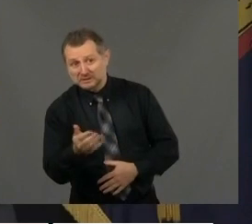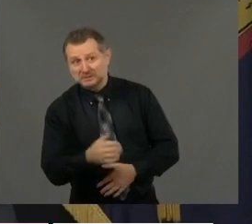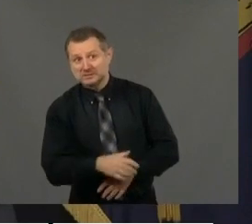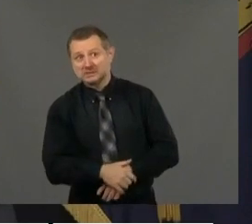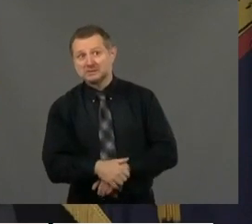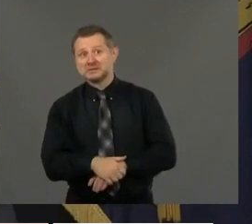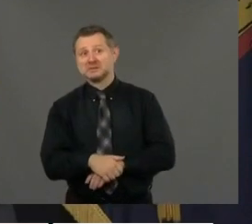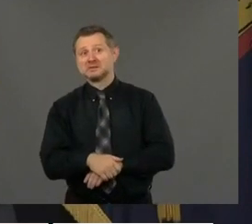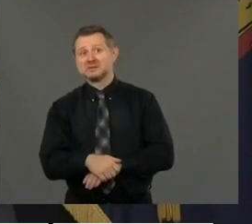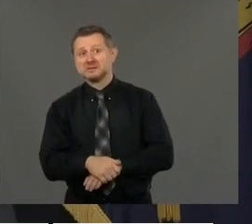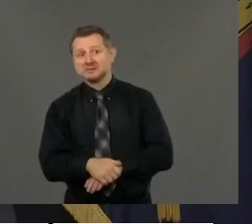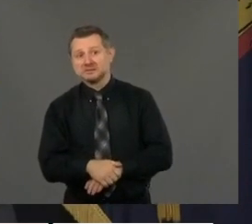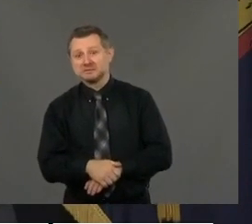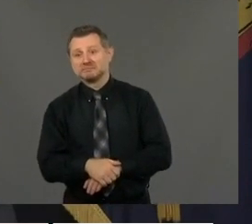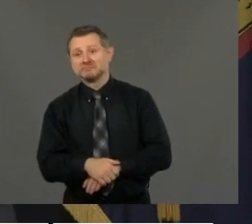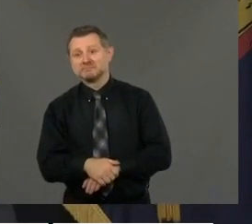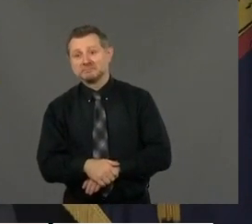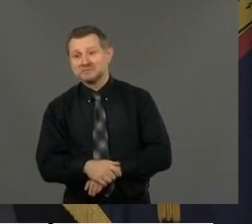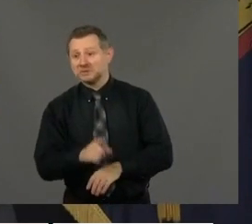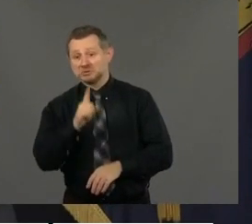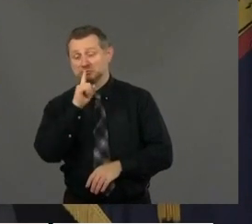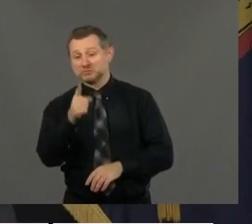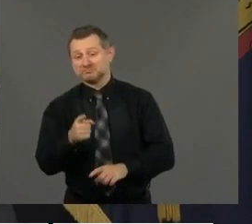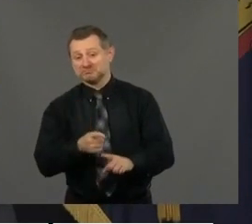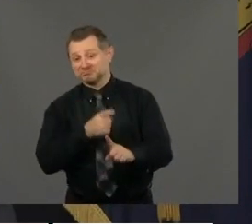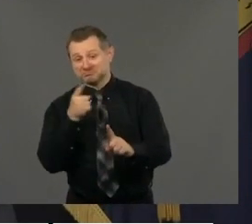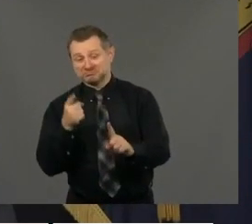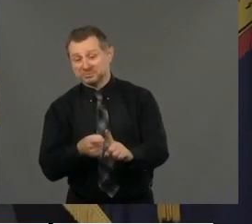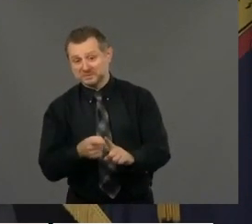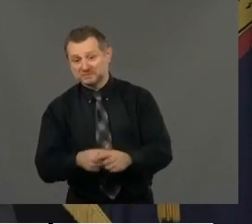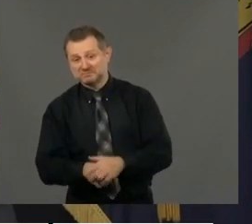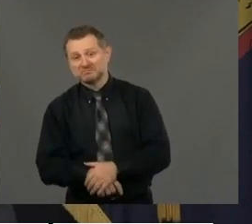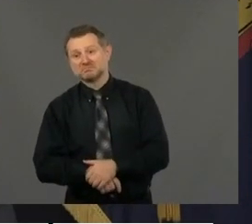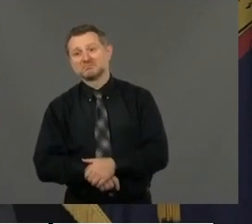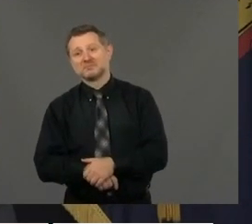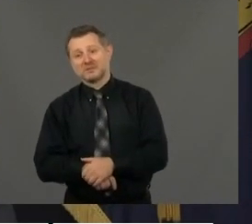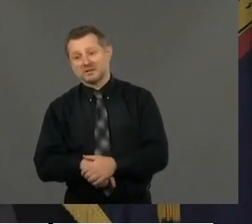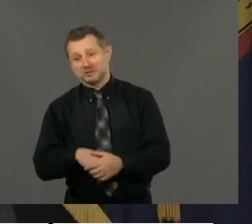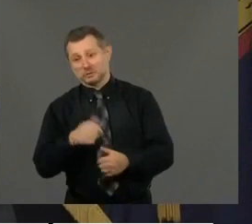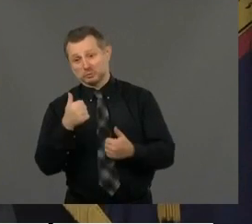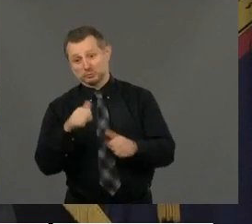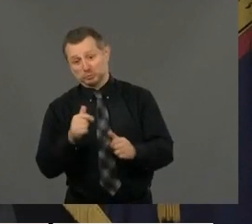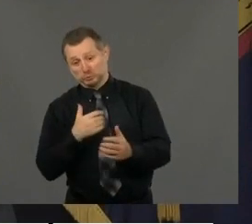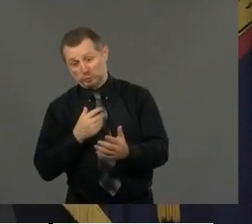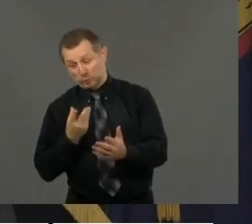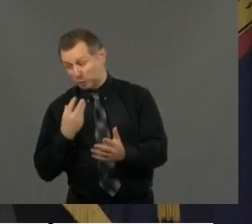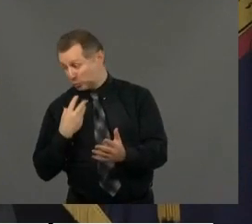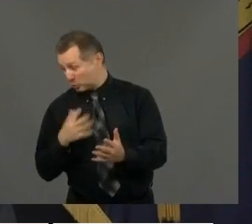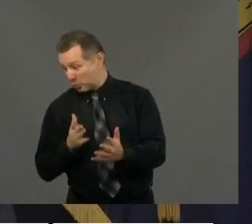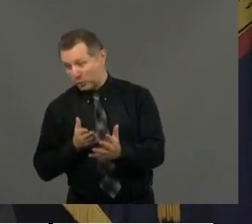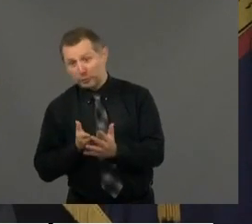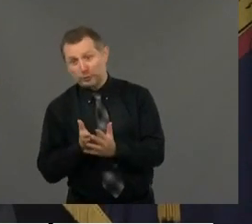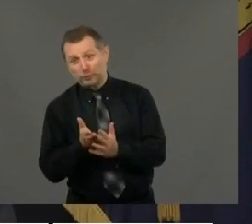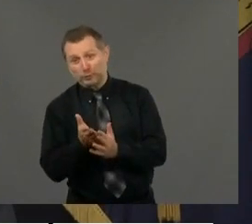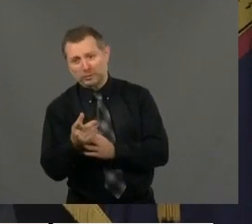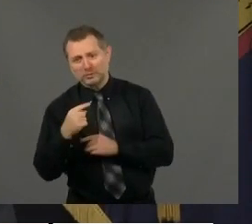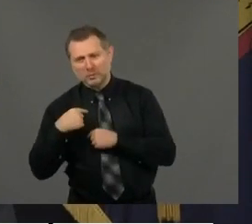DEFENSIVE.